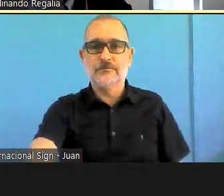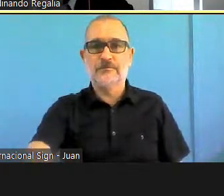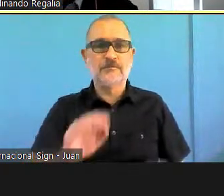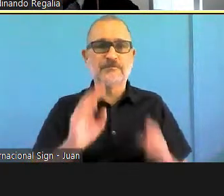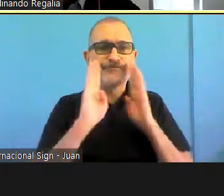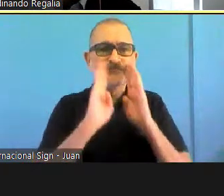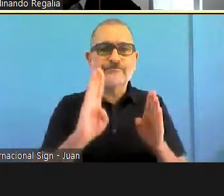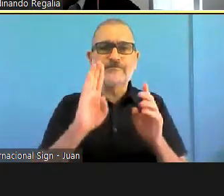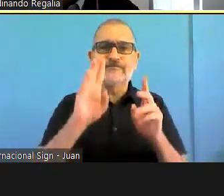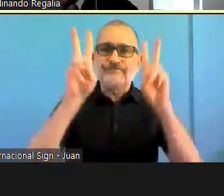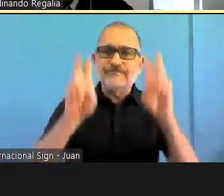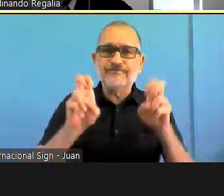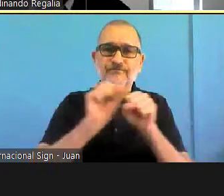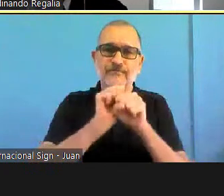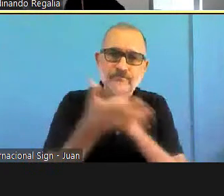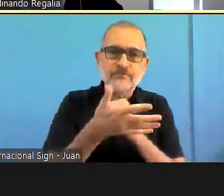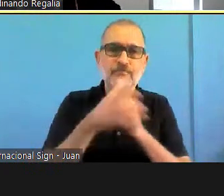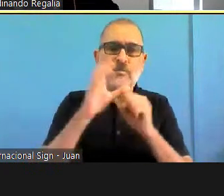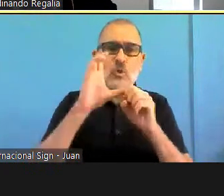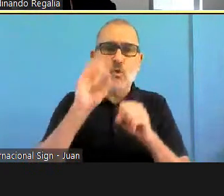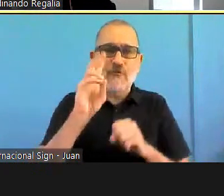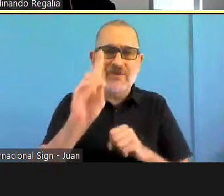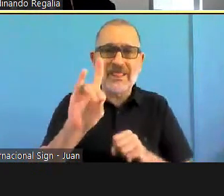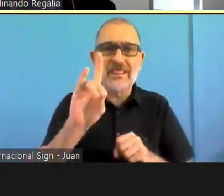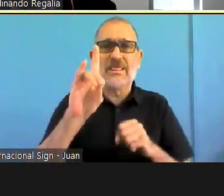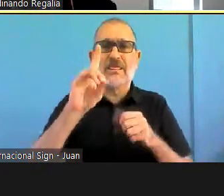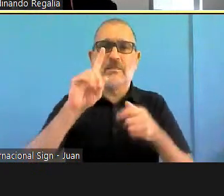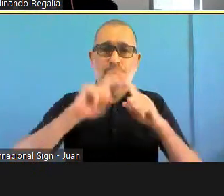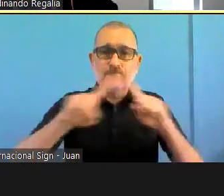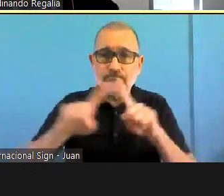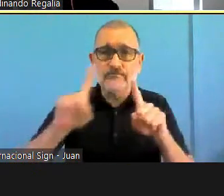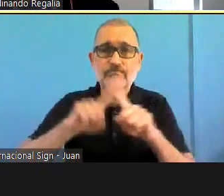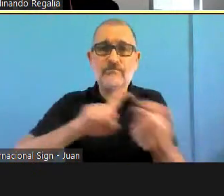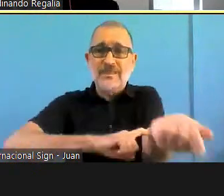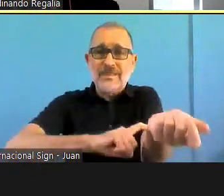The pandemic has shown the value of epidemiological surveillance for infectious diseases, but